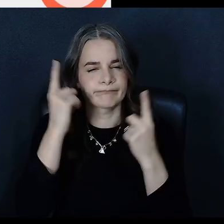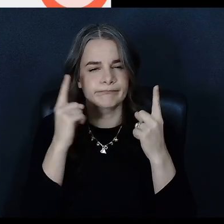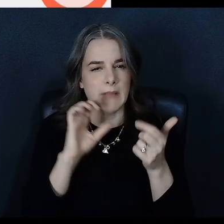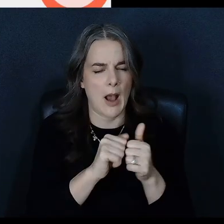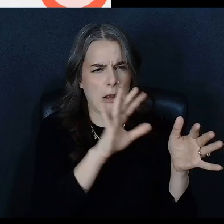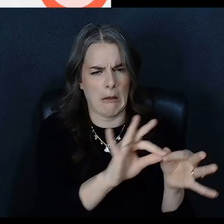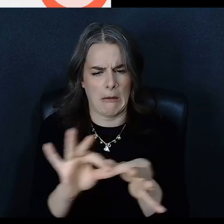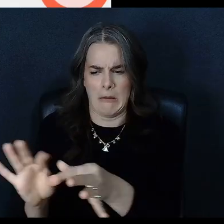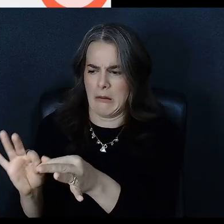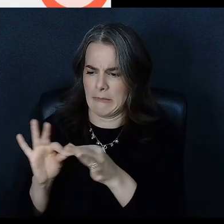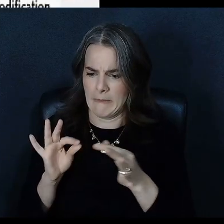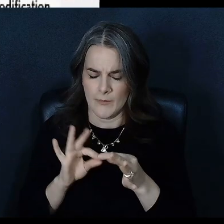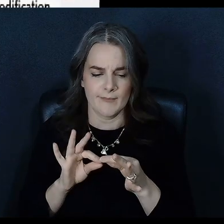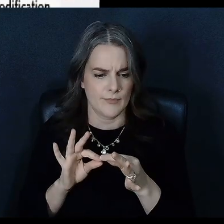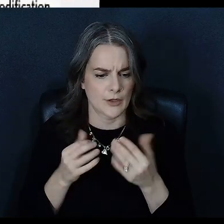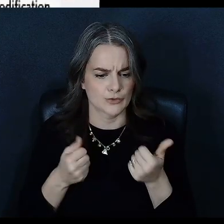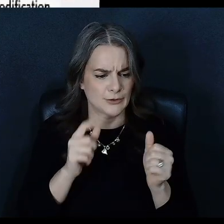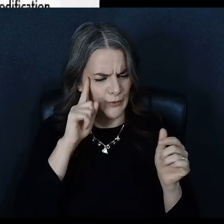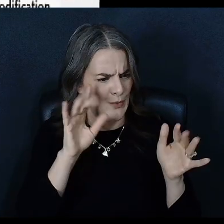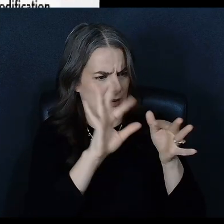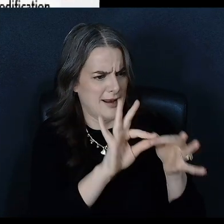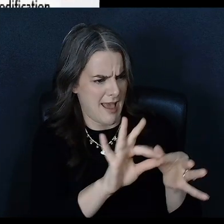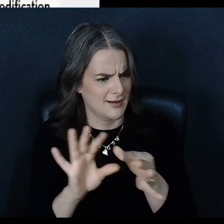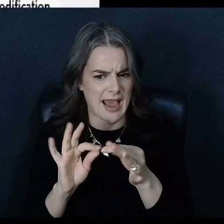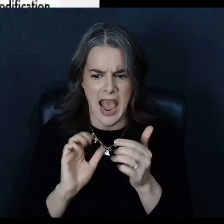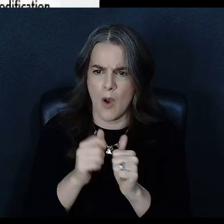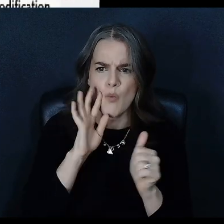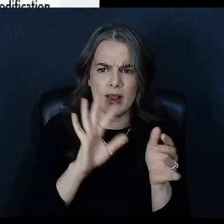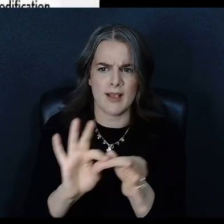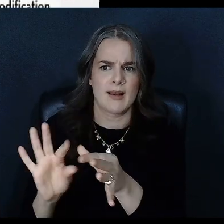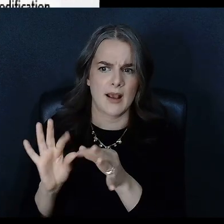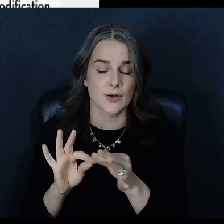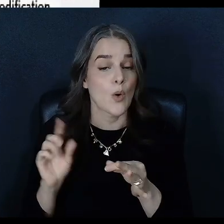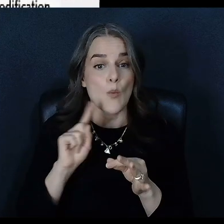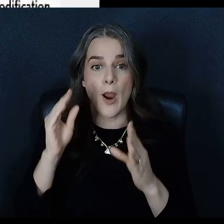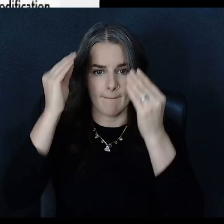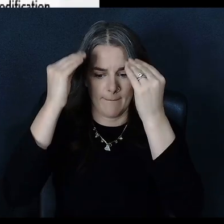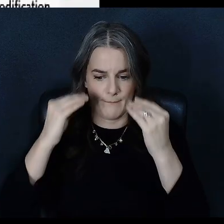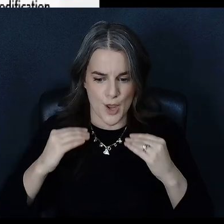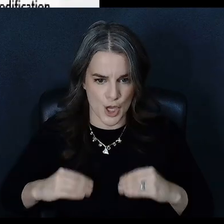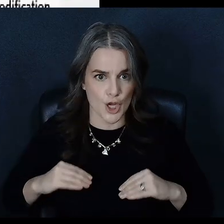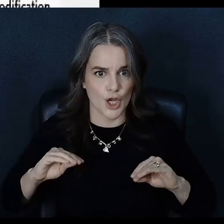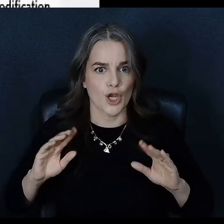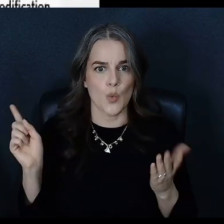How are you going to connect it? Where are you going to put it? Switches have probably the most considerations for us